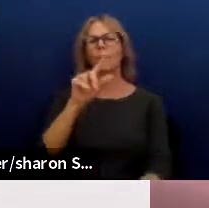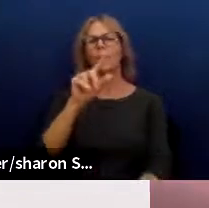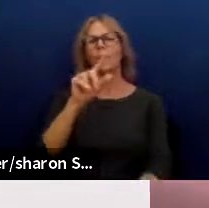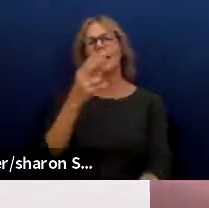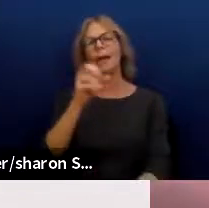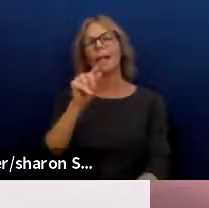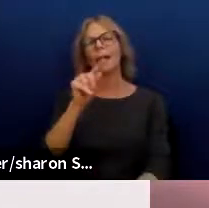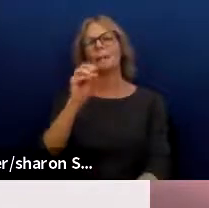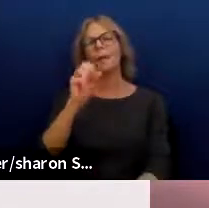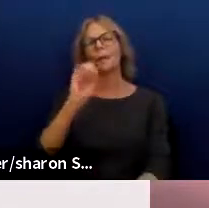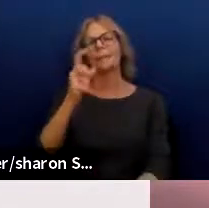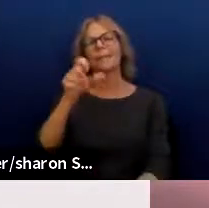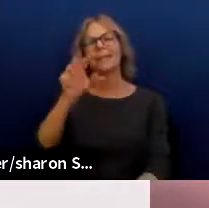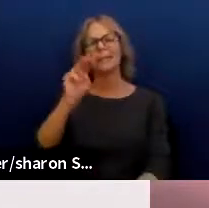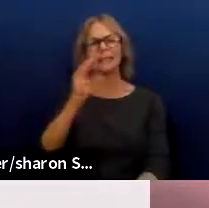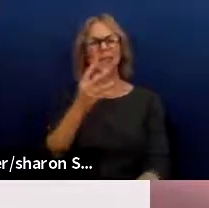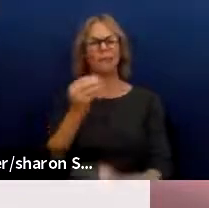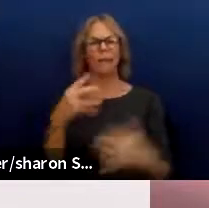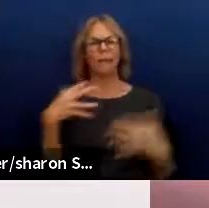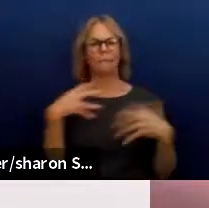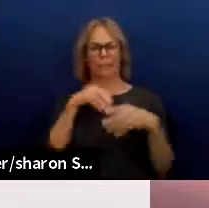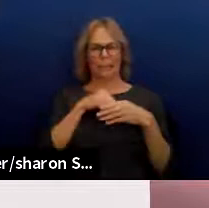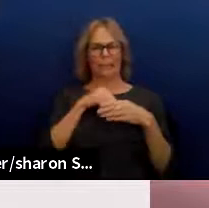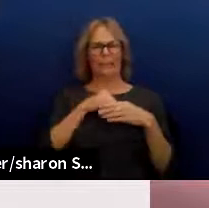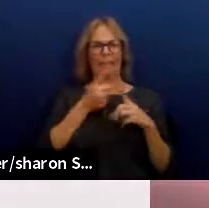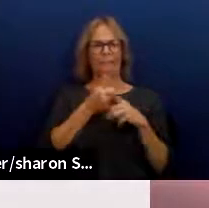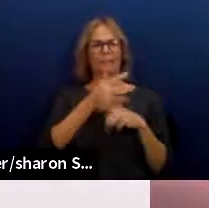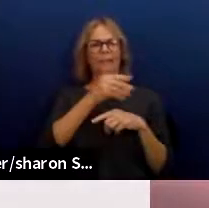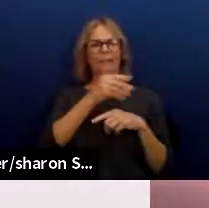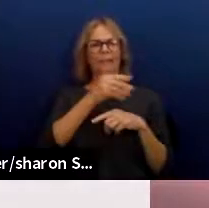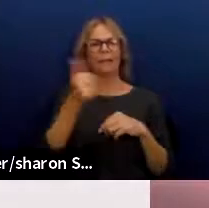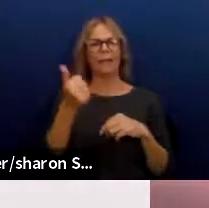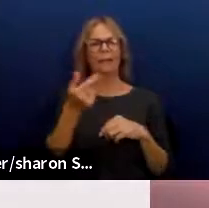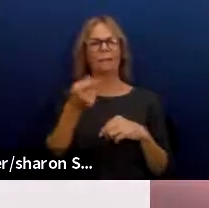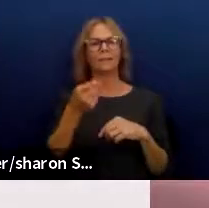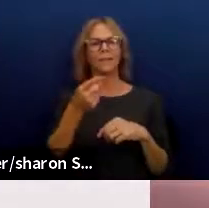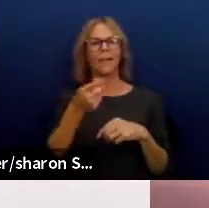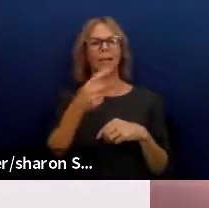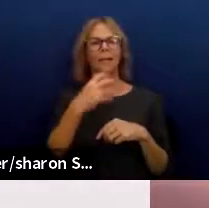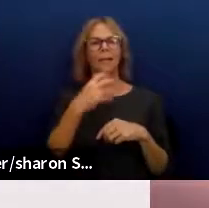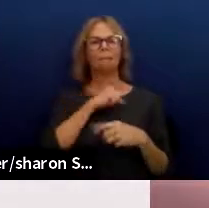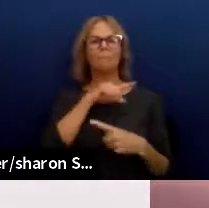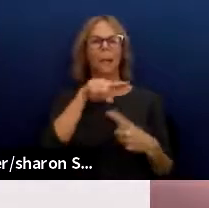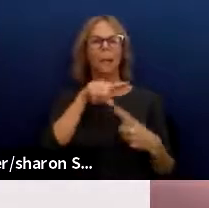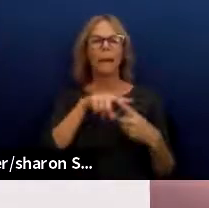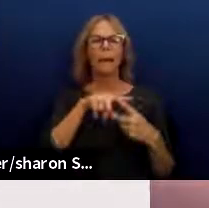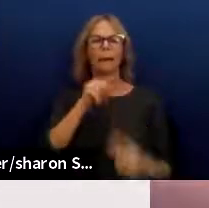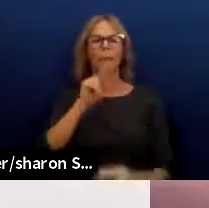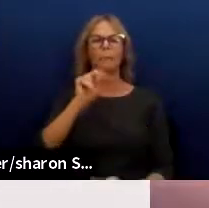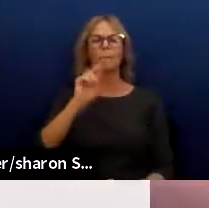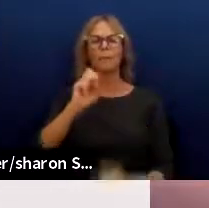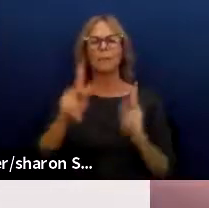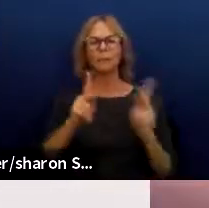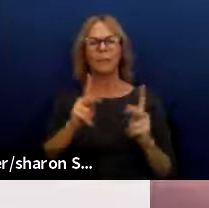privilege in themselves first, and in other because they care about the well being of trans people, and they see heterosexism and